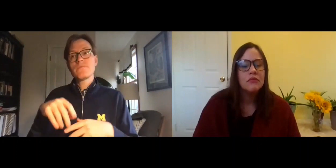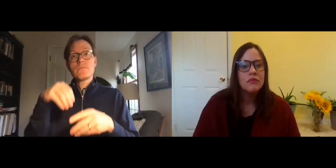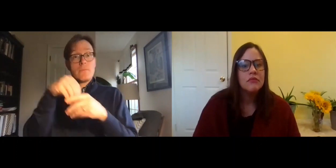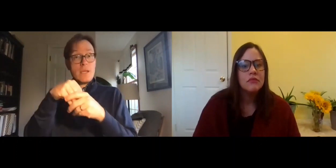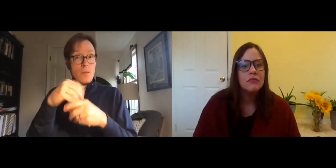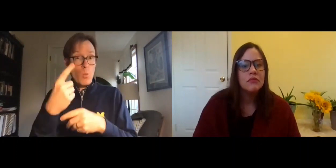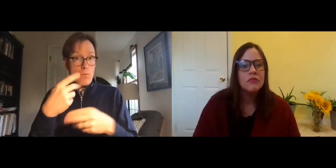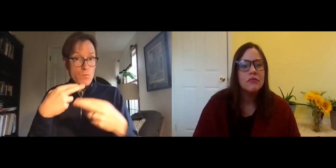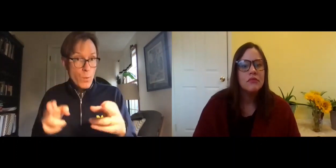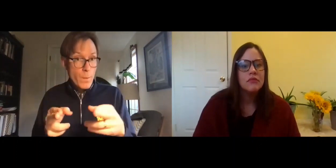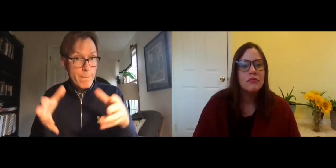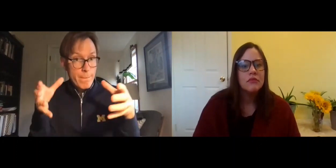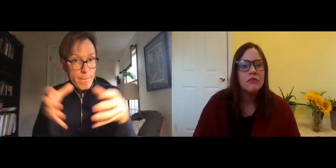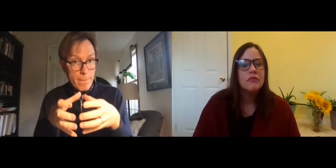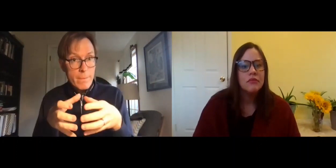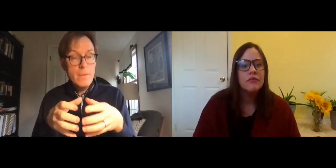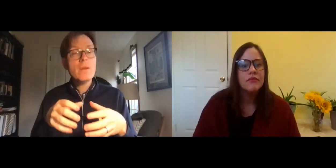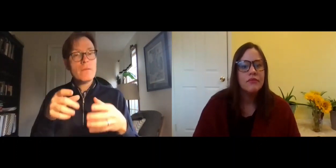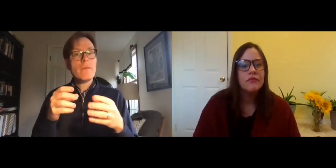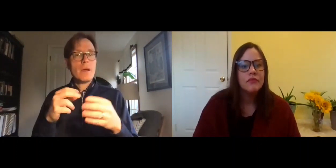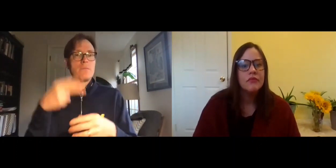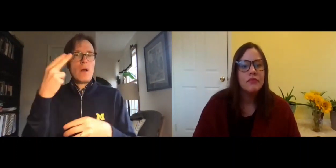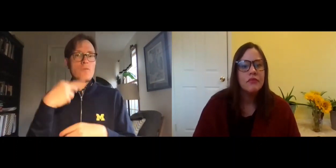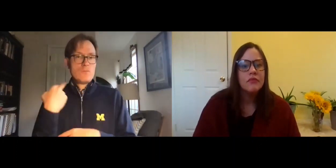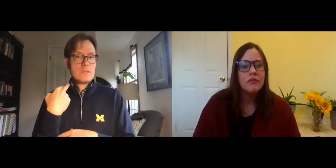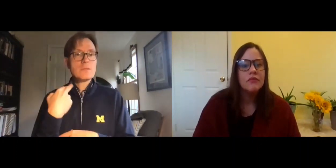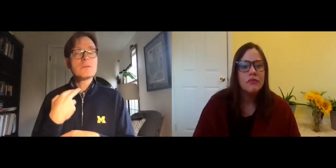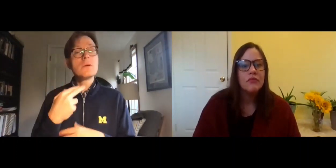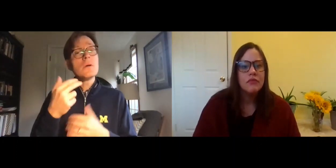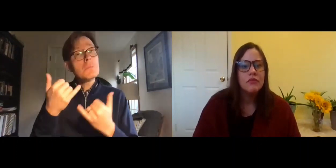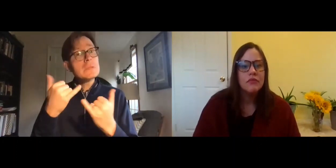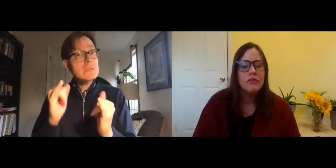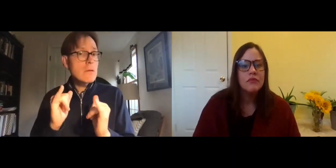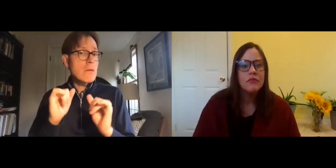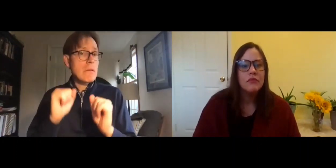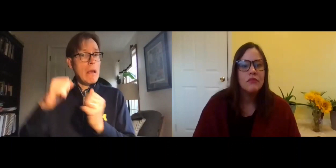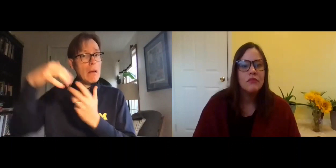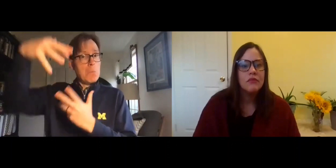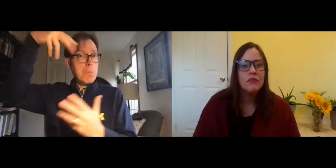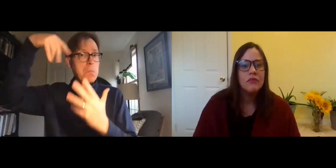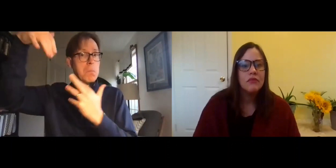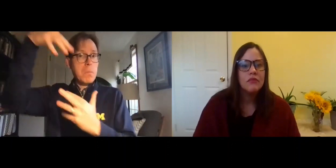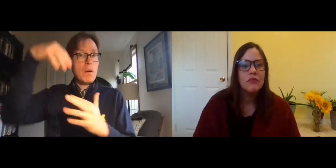It's also harder to stay six feet apart, especially as if everyone is in one room.